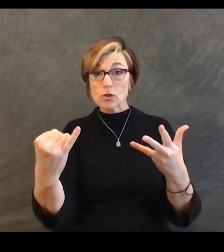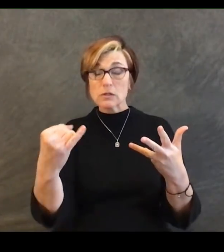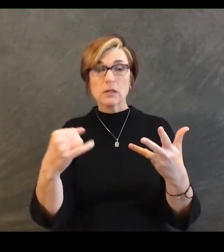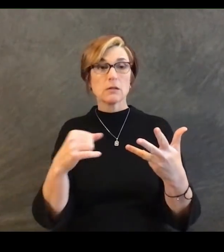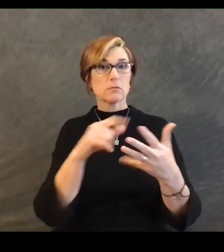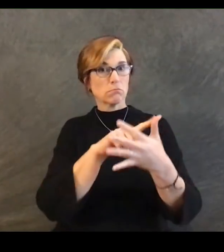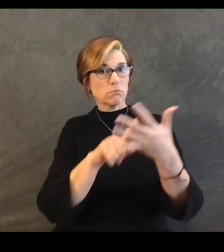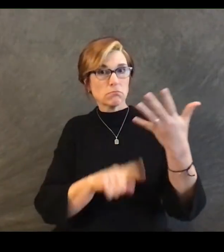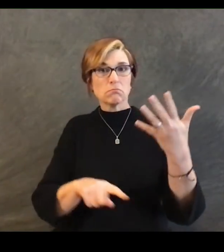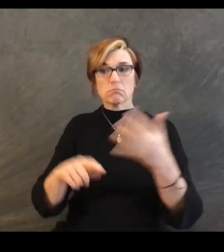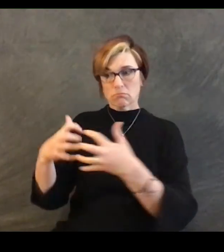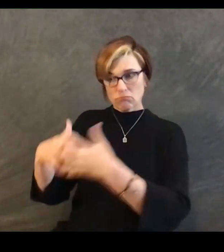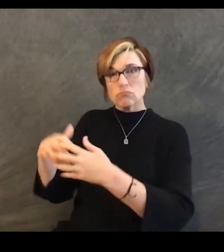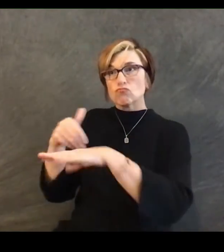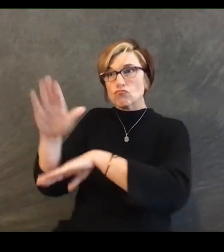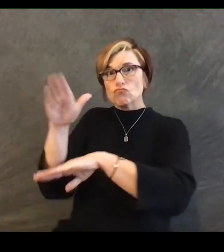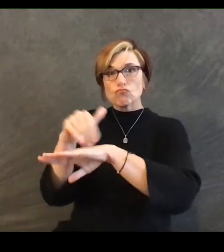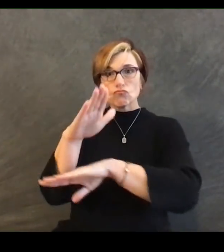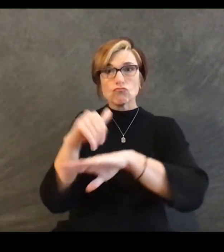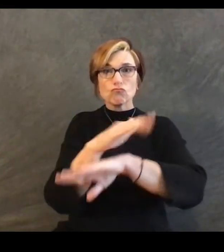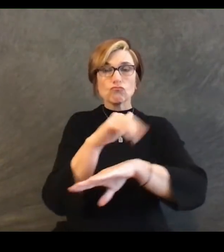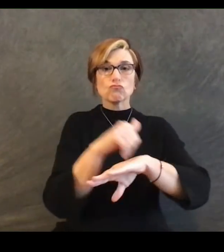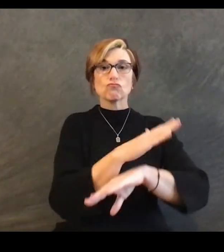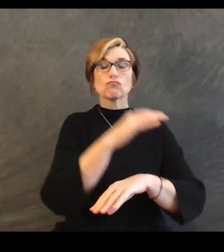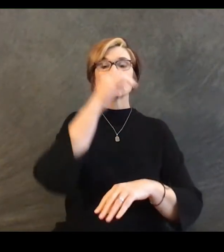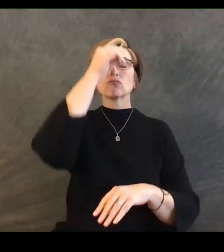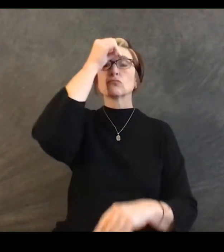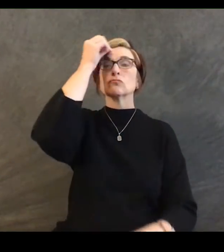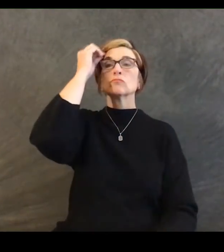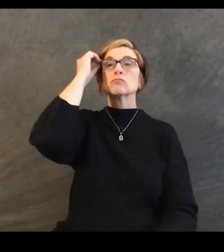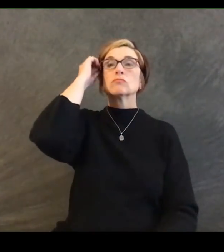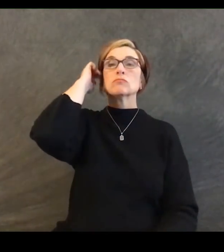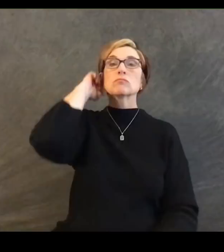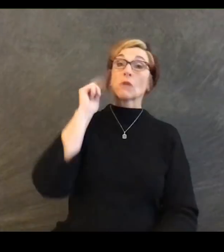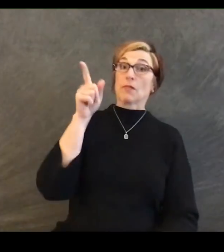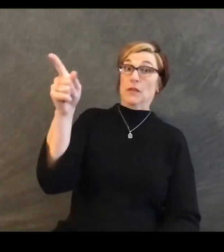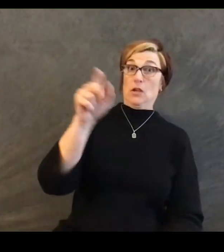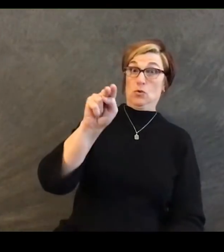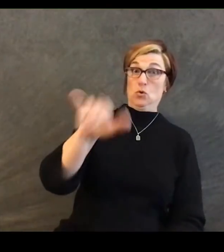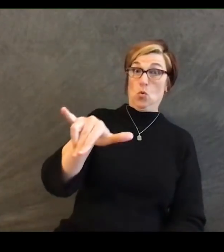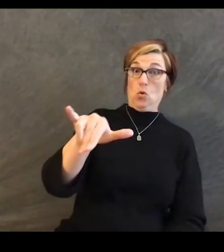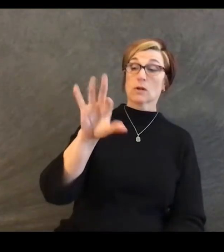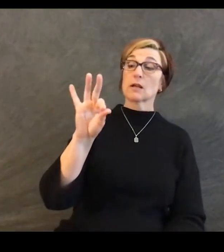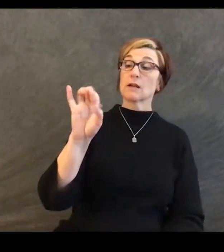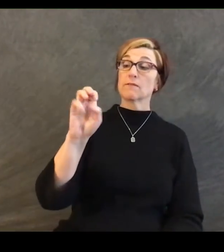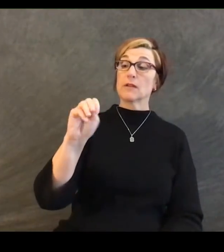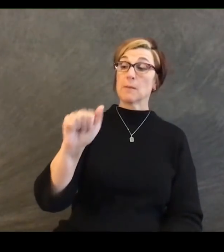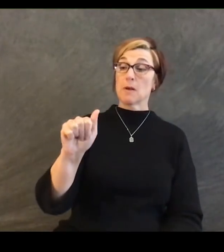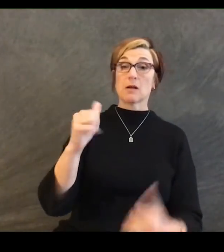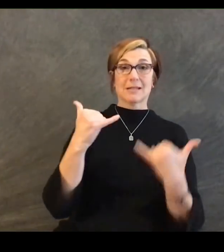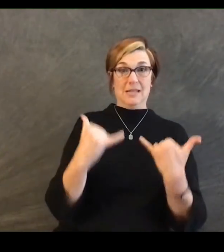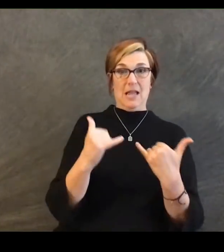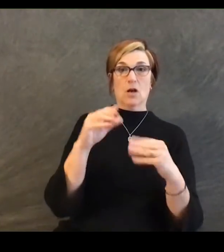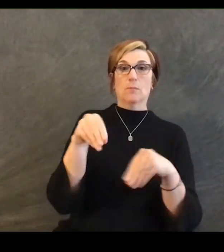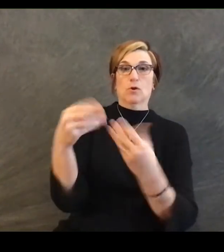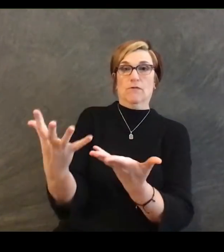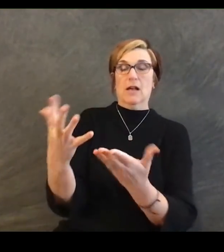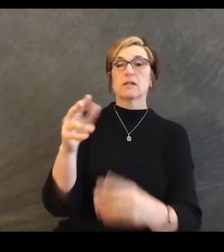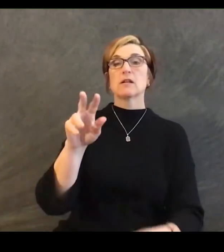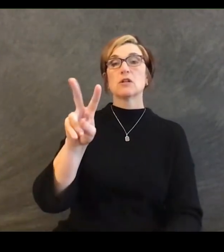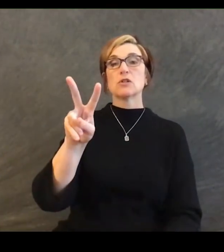I will say in New York FEMA is supplying 250 ambulances and 500 EMTs to help